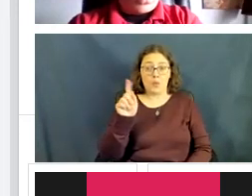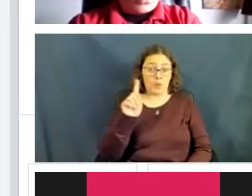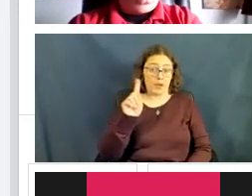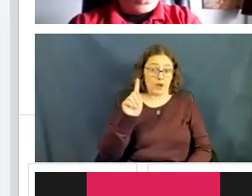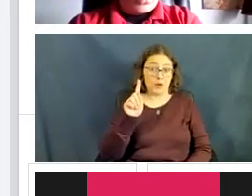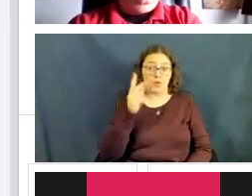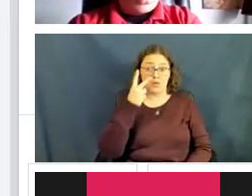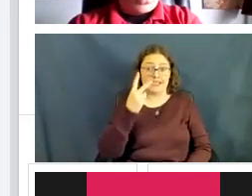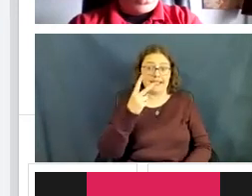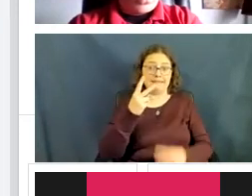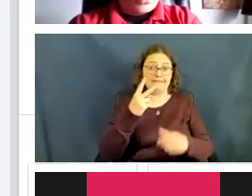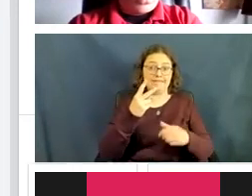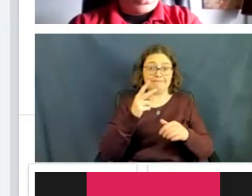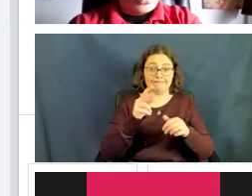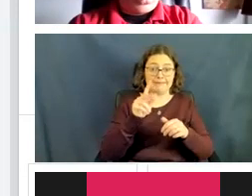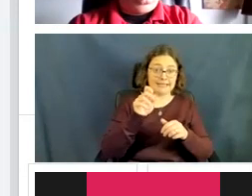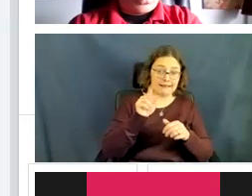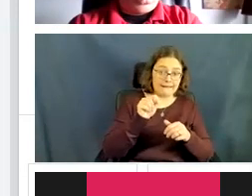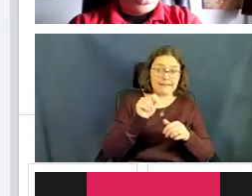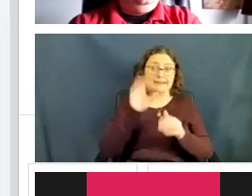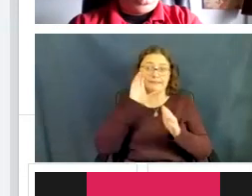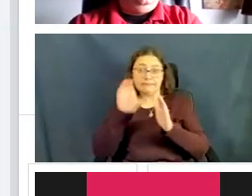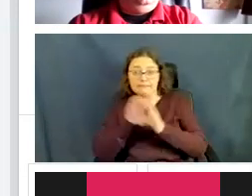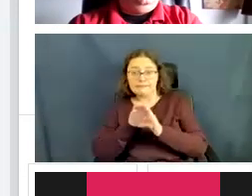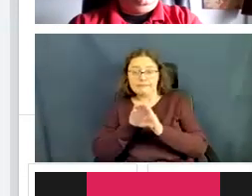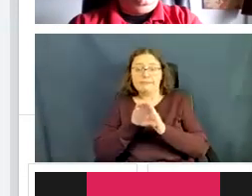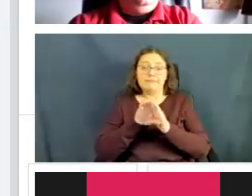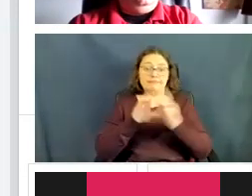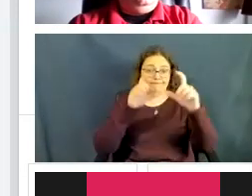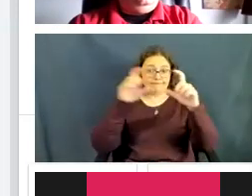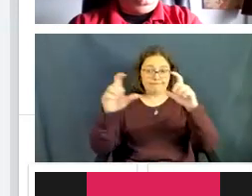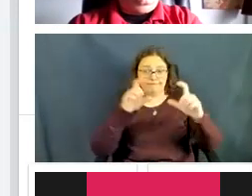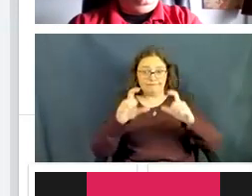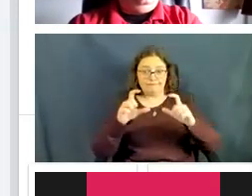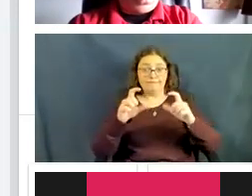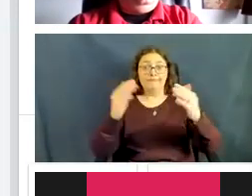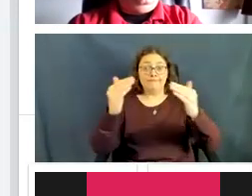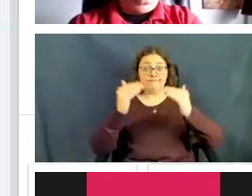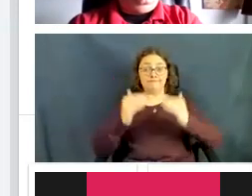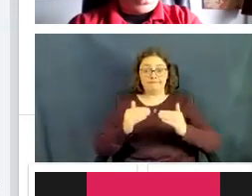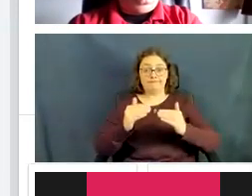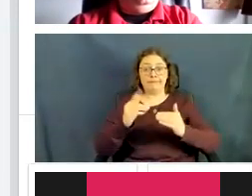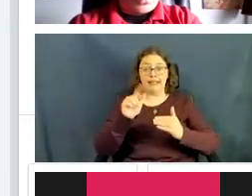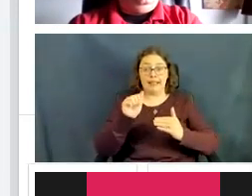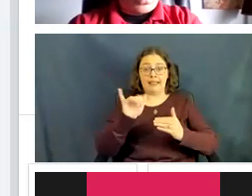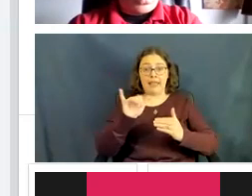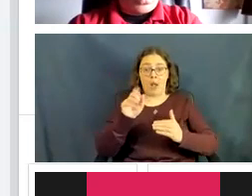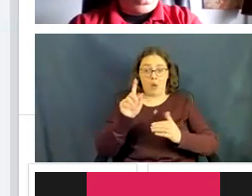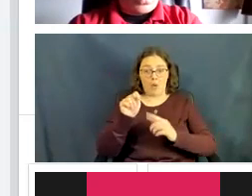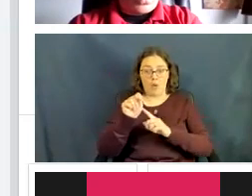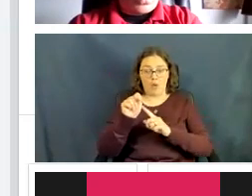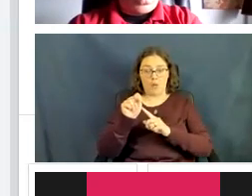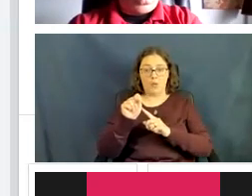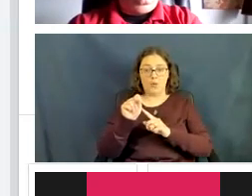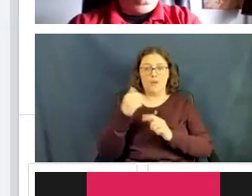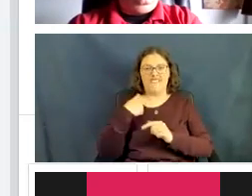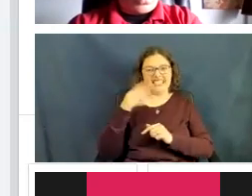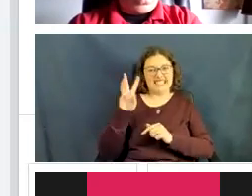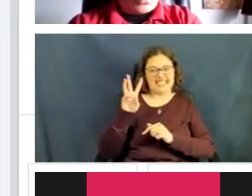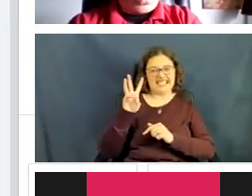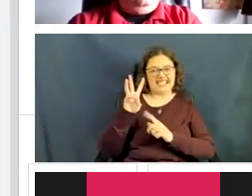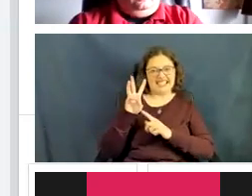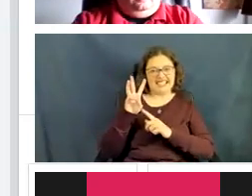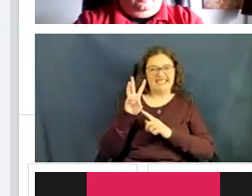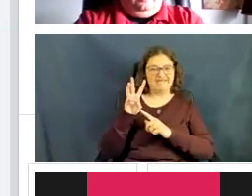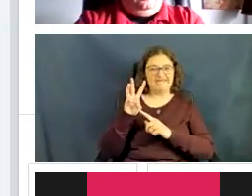If you are done with the portfolio and you want to publish it,